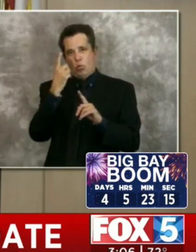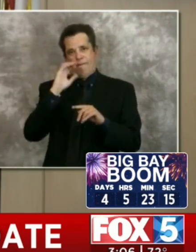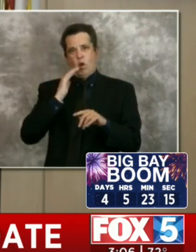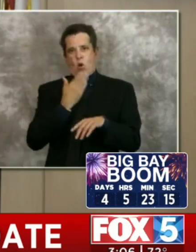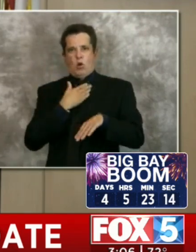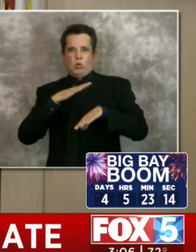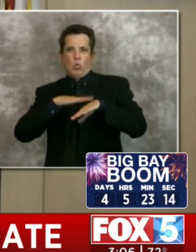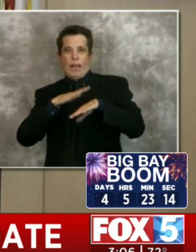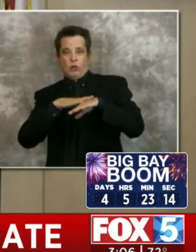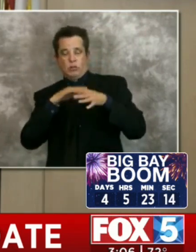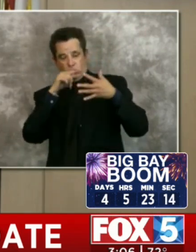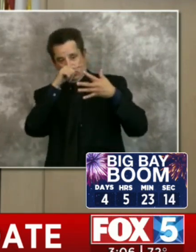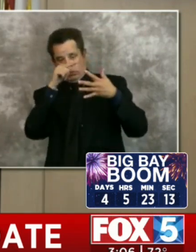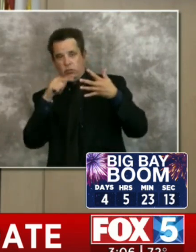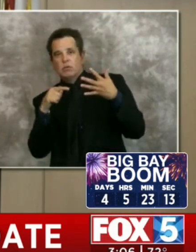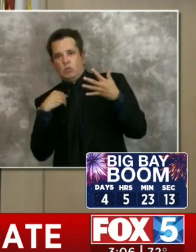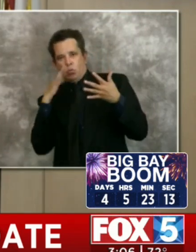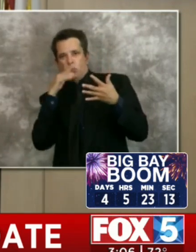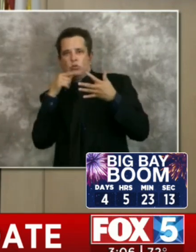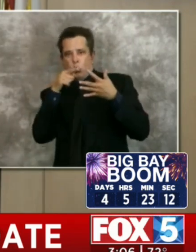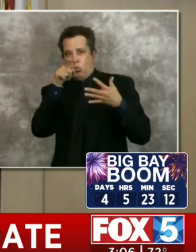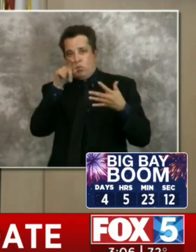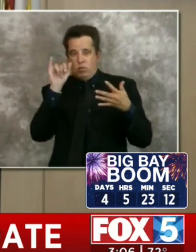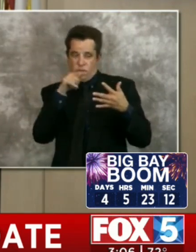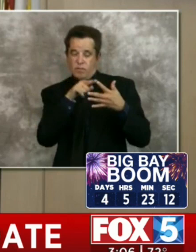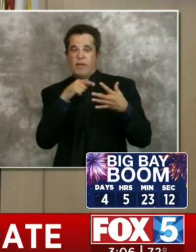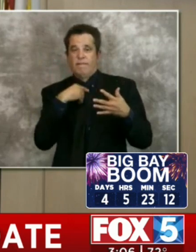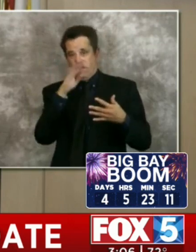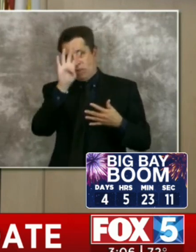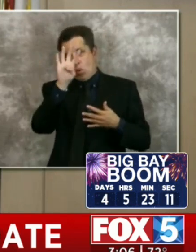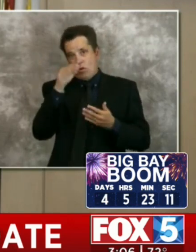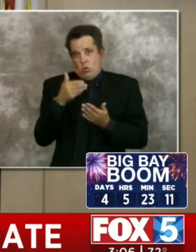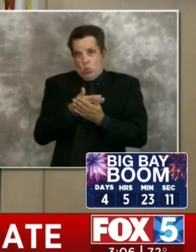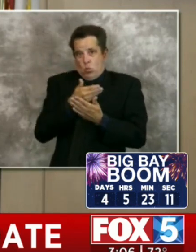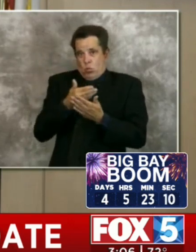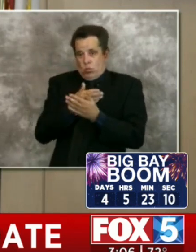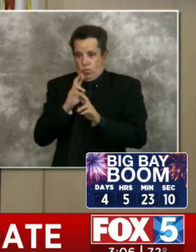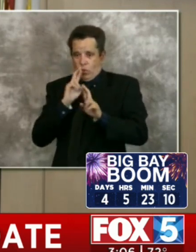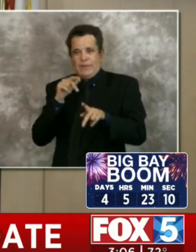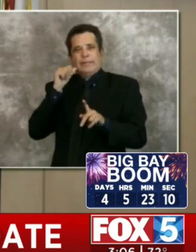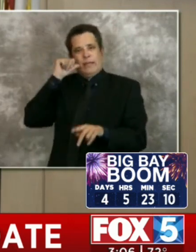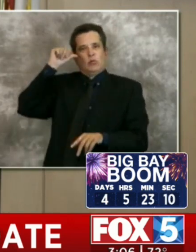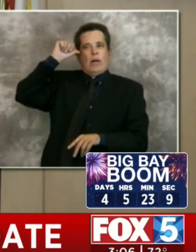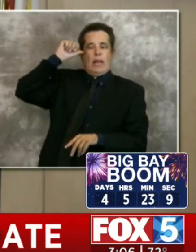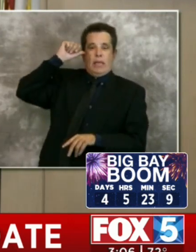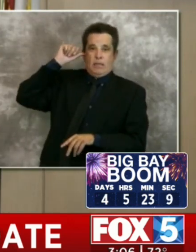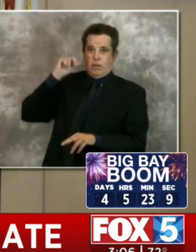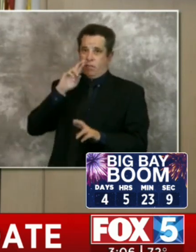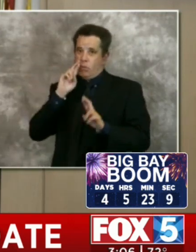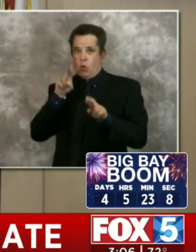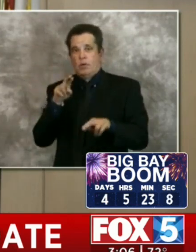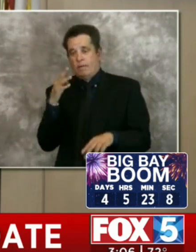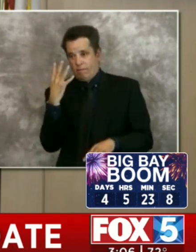24 OR 36% OF THE 66 ACTIVE OUTBREAKS IN COMMUNITY SETTINGS AND THIS IS RELATED TO ONE OF OUR TRIGGERS THAT WE